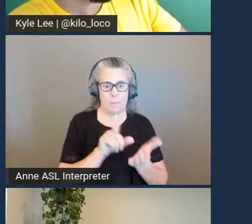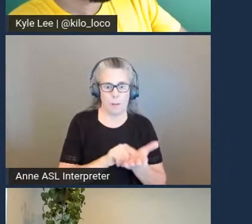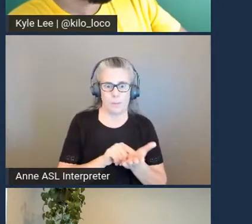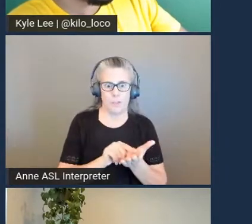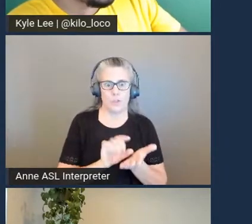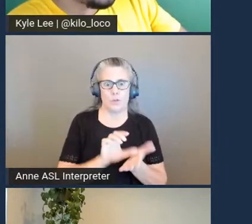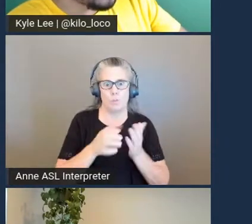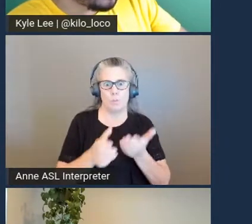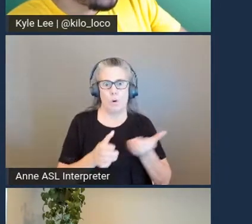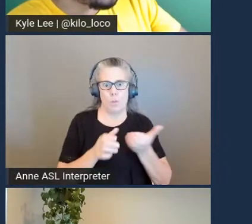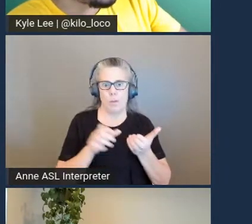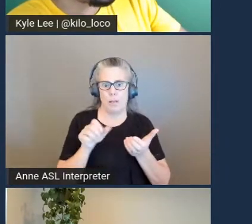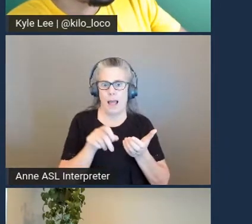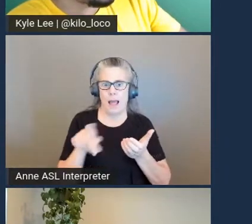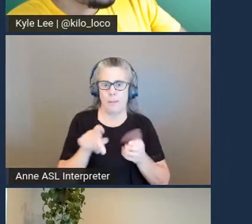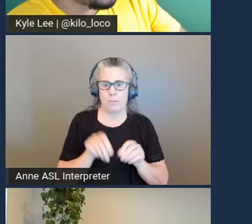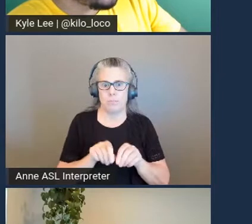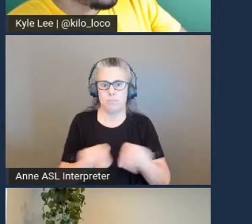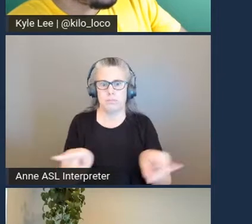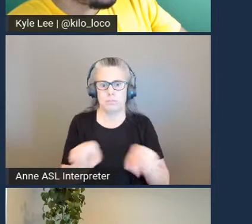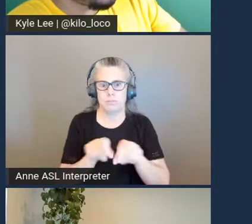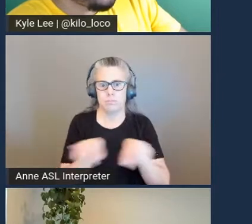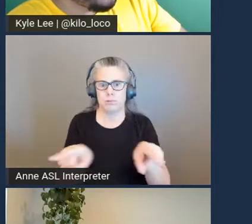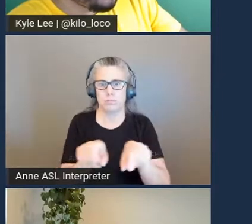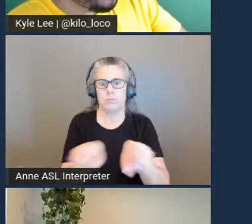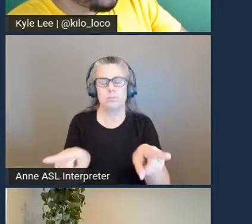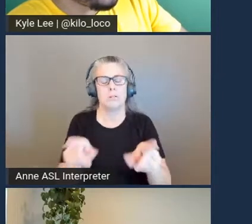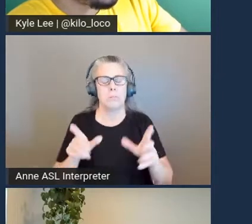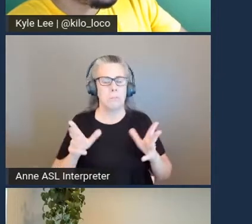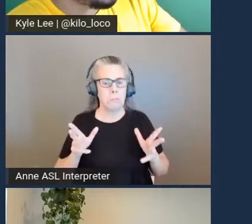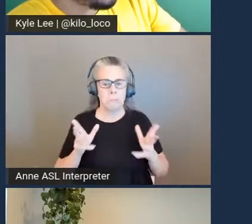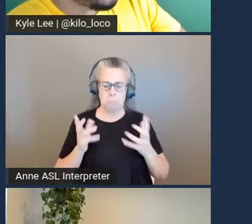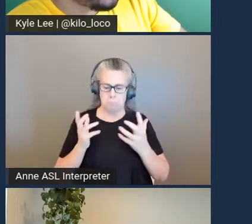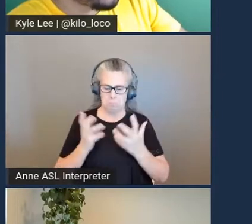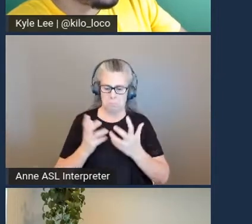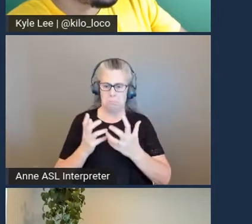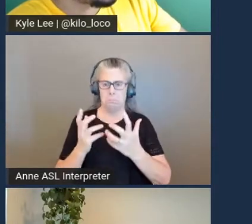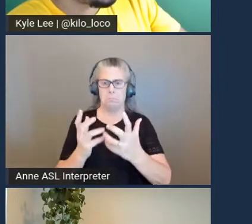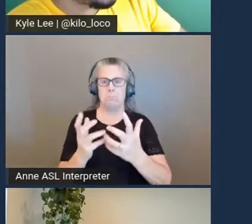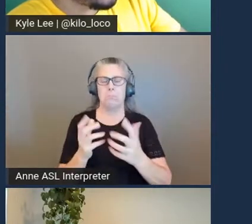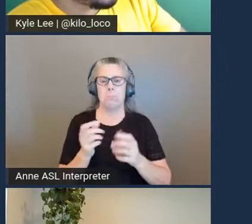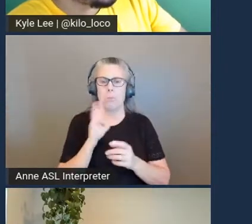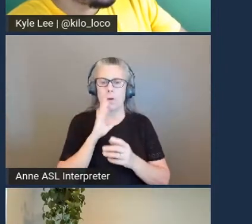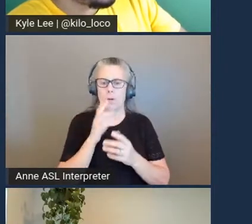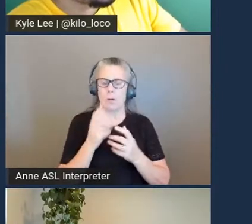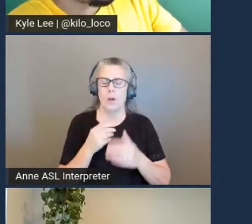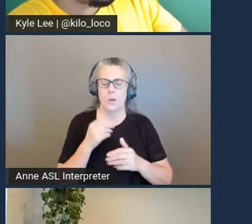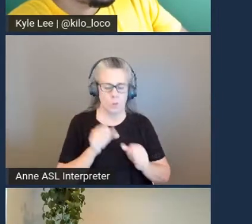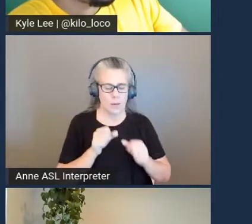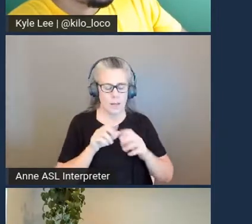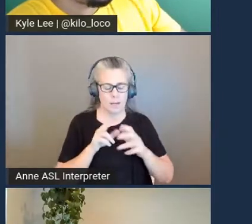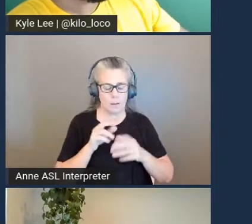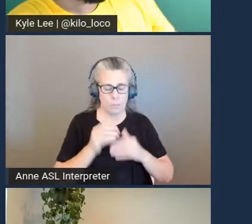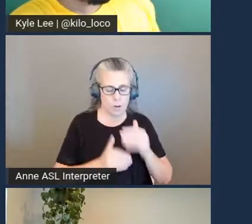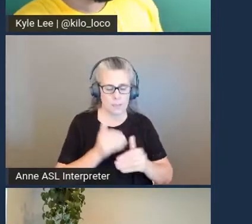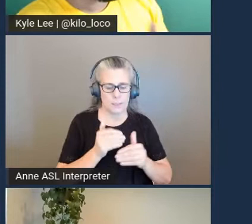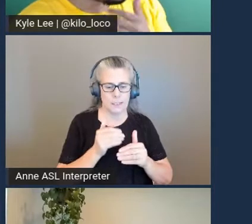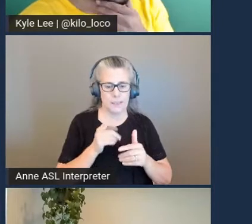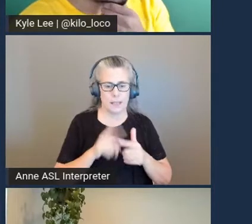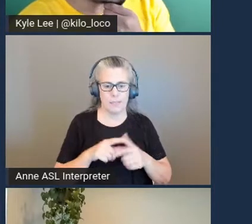down to zero and when the requests come in, you can then start up the workflow, process it, and then scale back down. Makes a lot of sense.